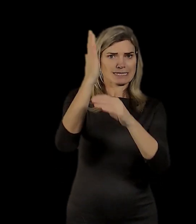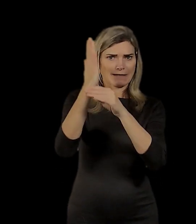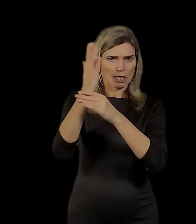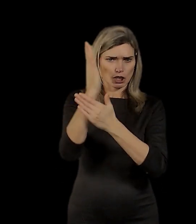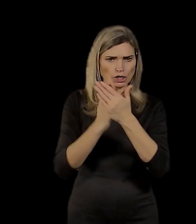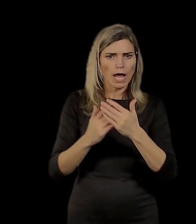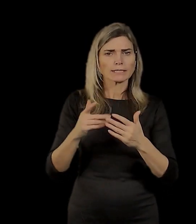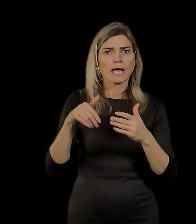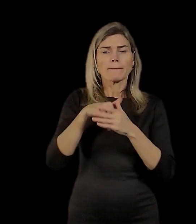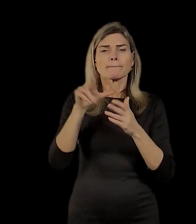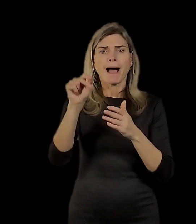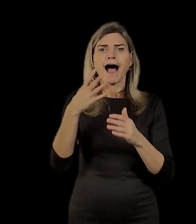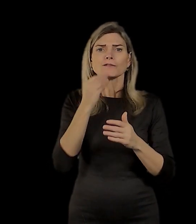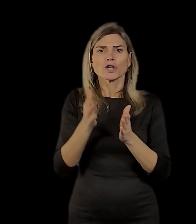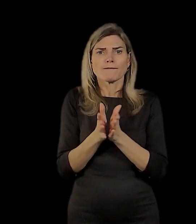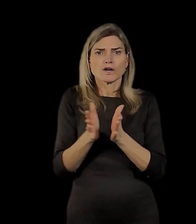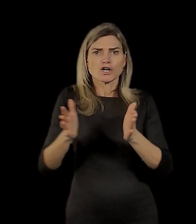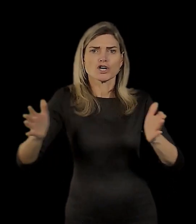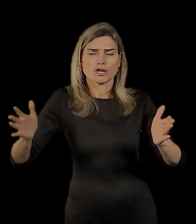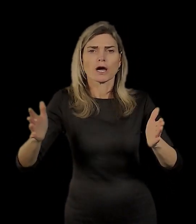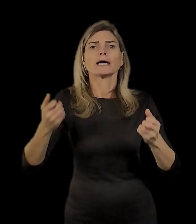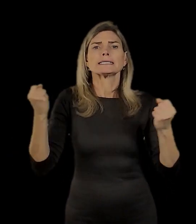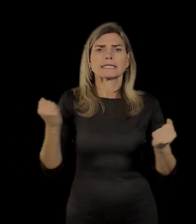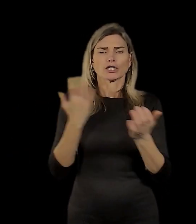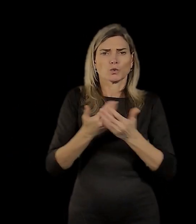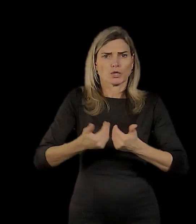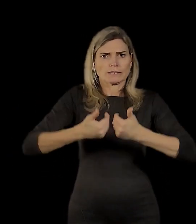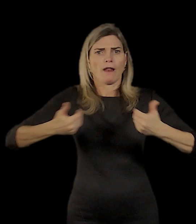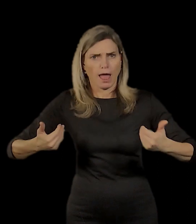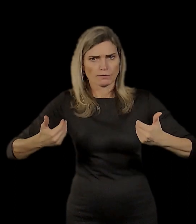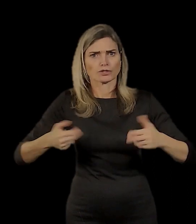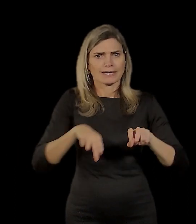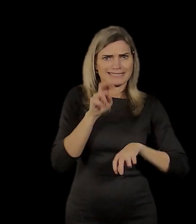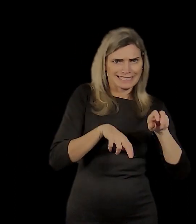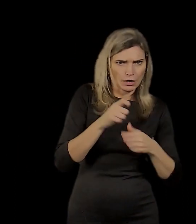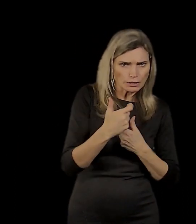You can see in the distance that until the new railway line is built,